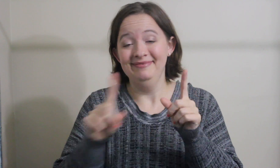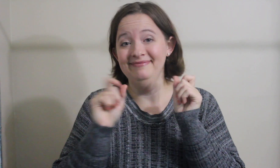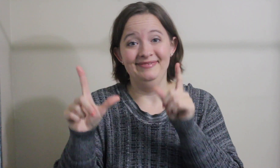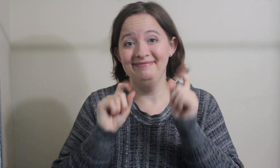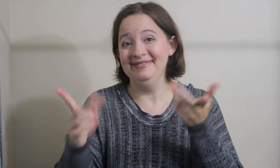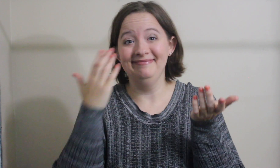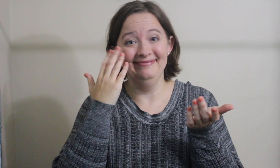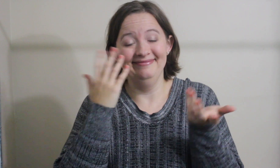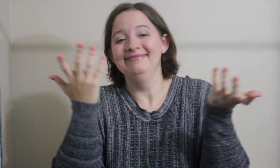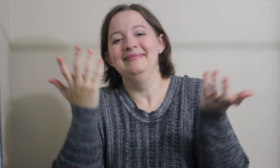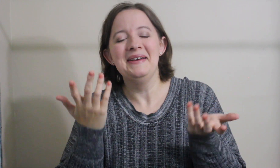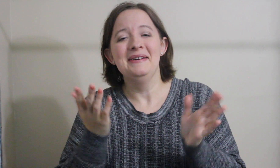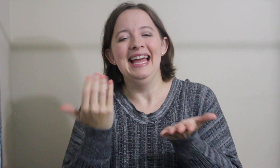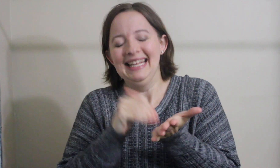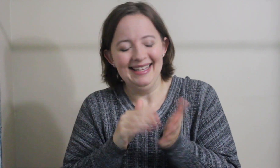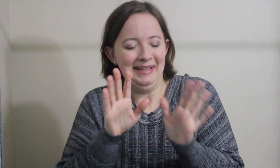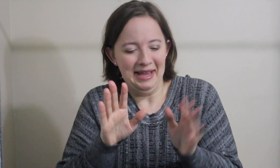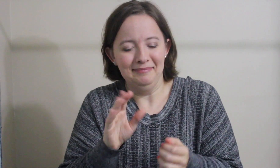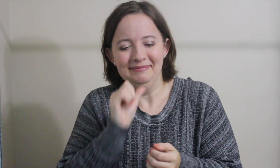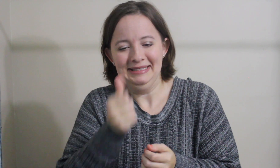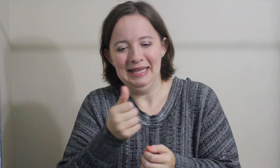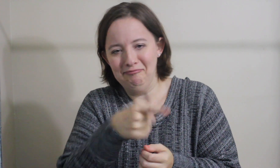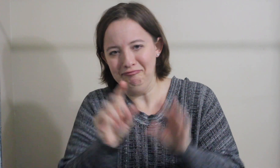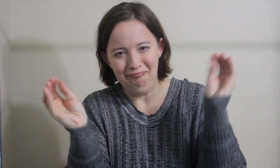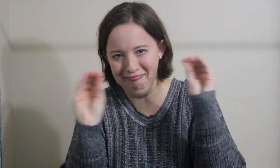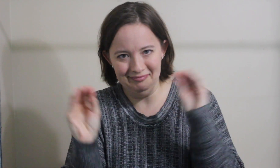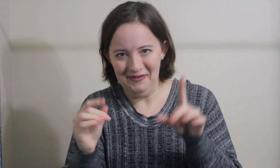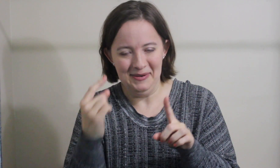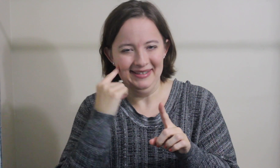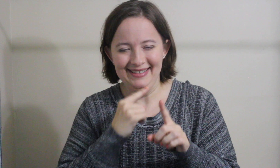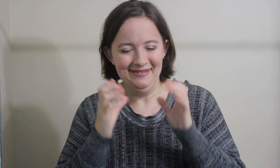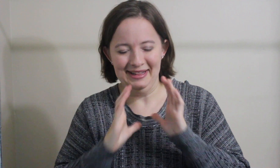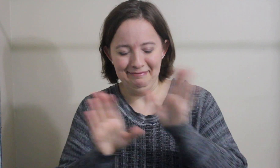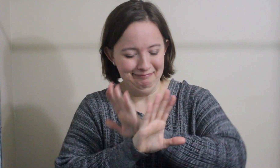come up on your screen and you process. So again, there's nothing...